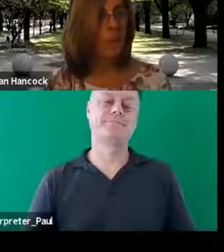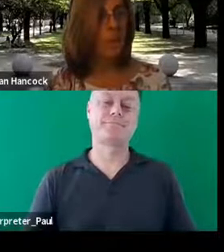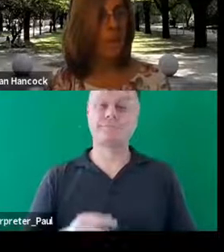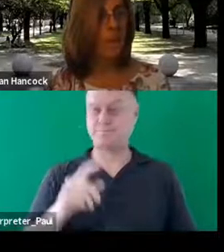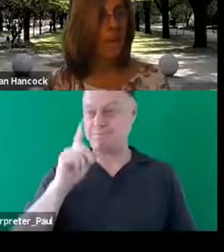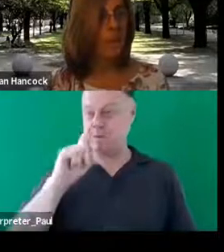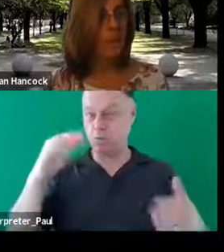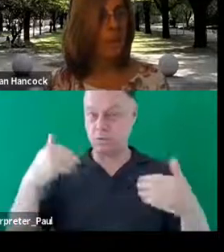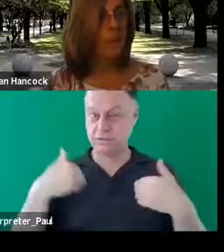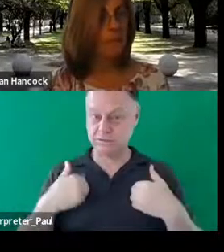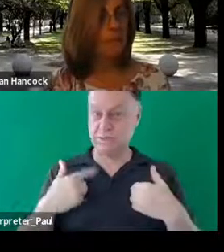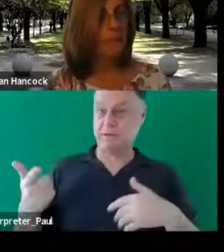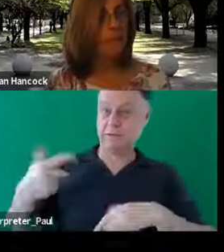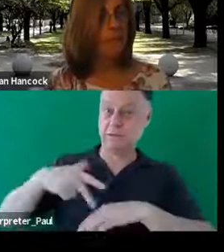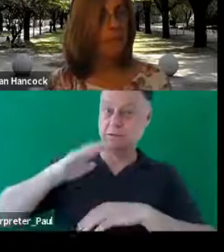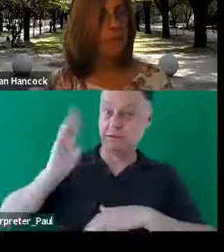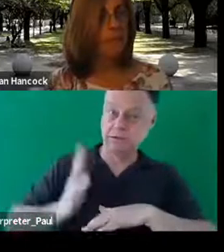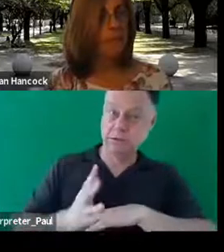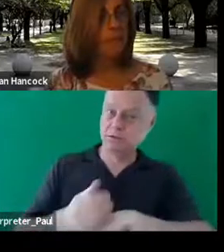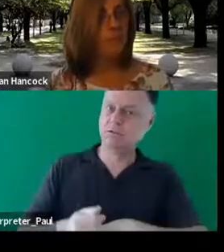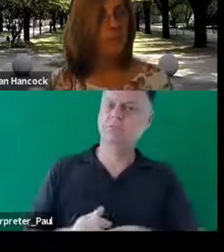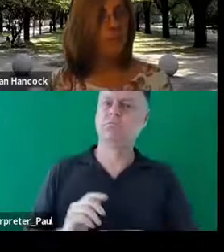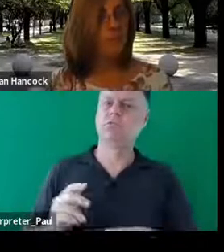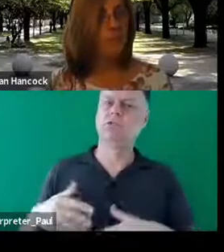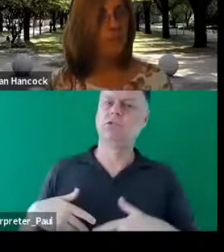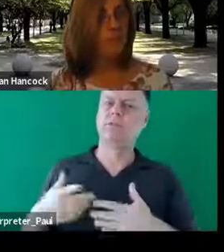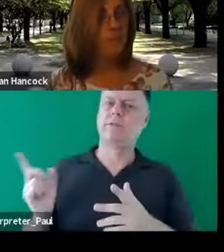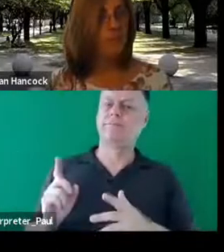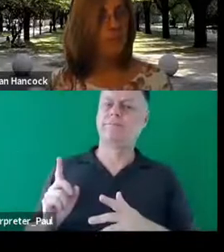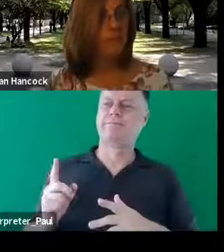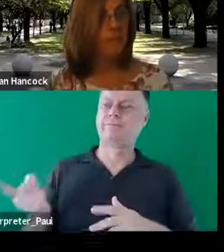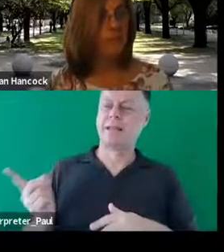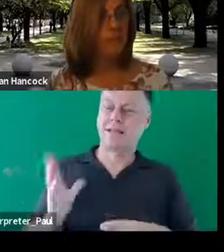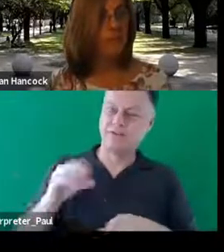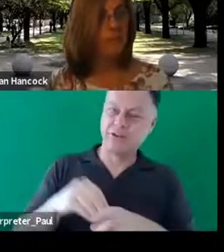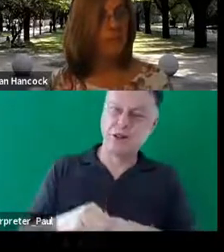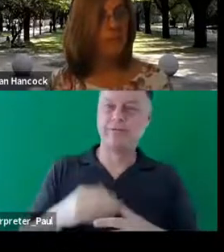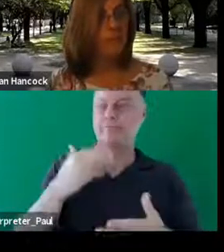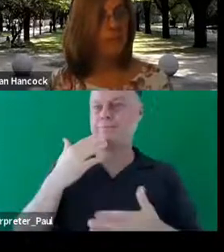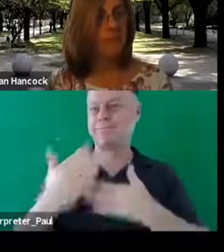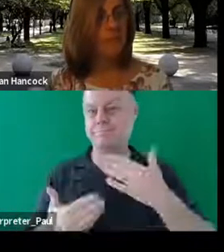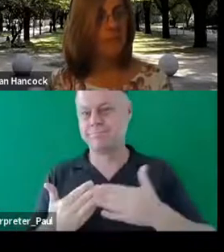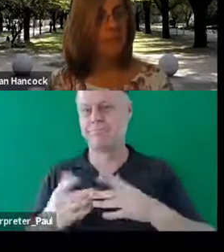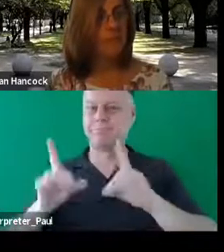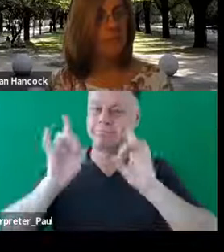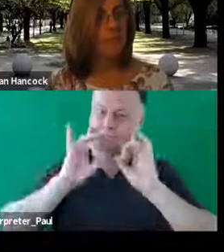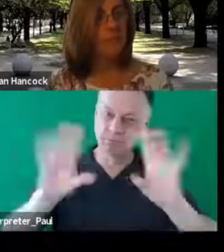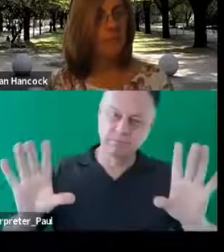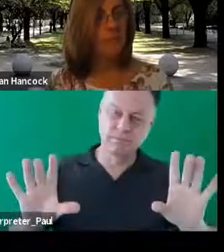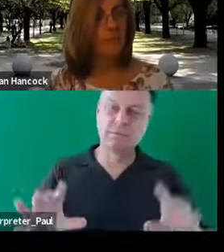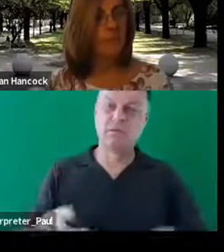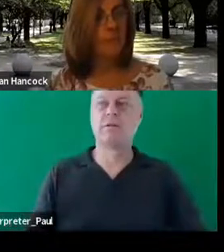to do anything. So they don't have to participate in a program, or because there's a lot of students